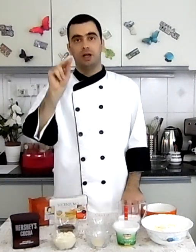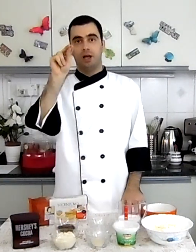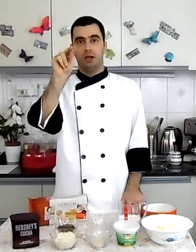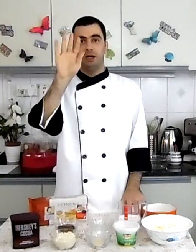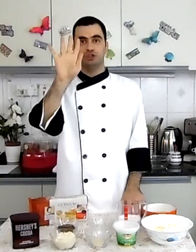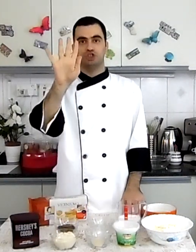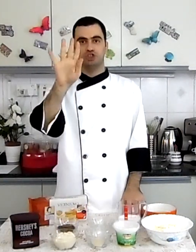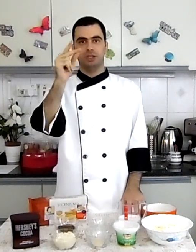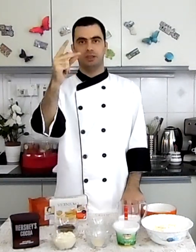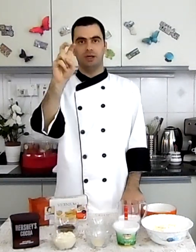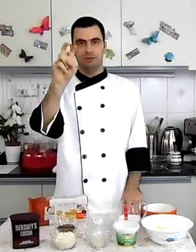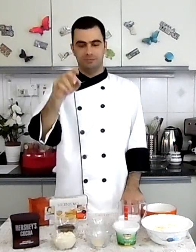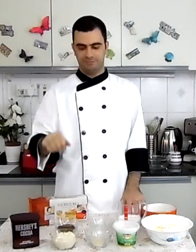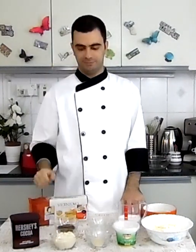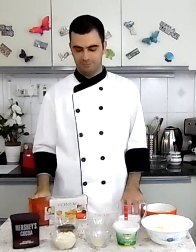Cream كريمة قشطة